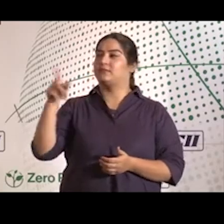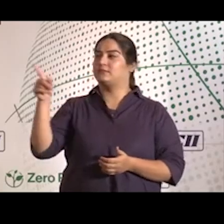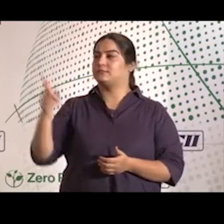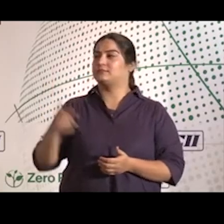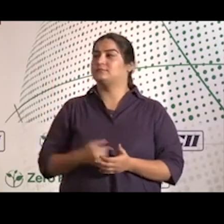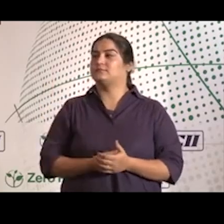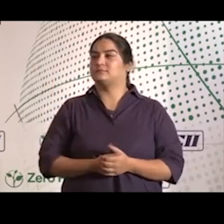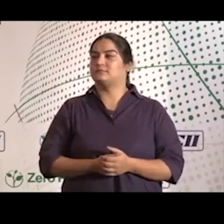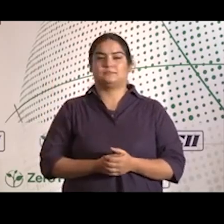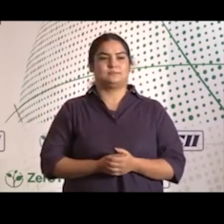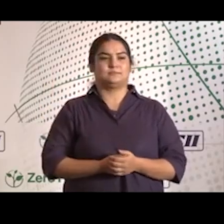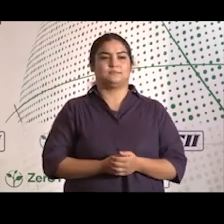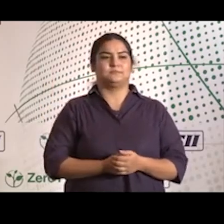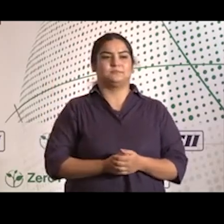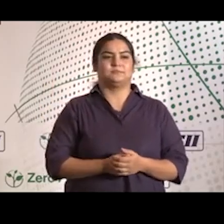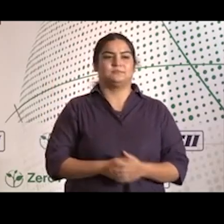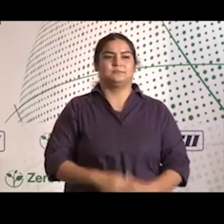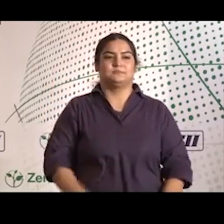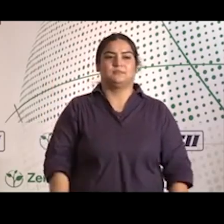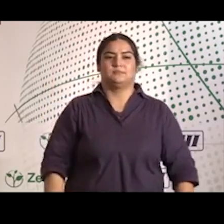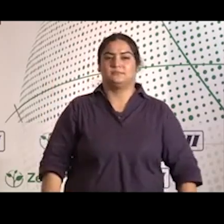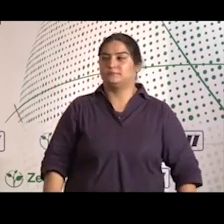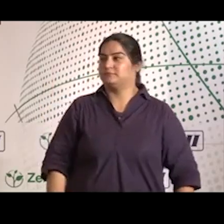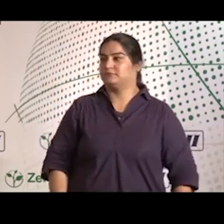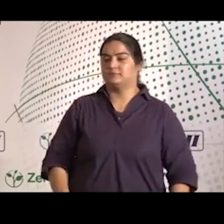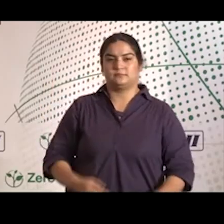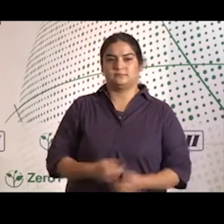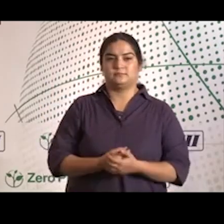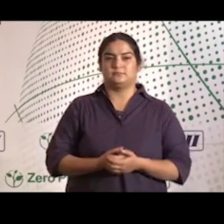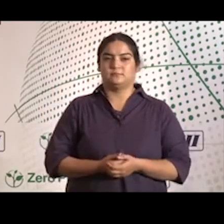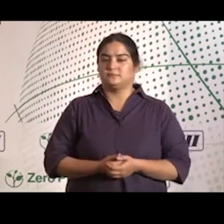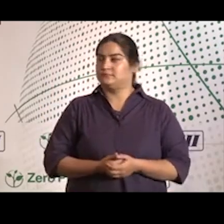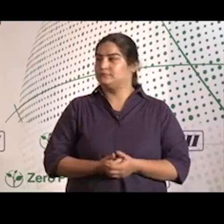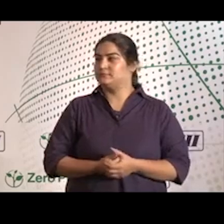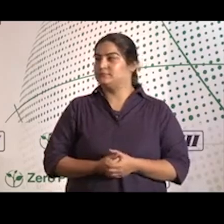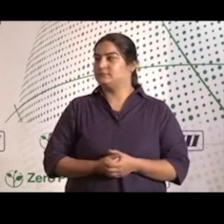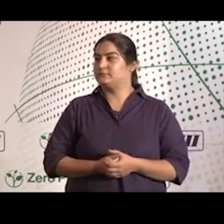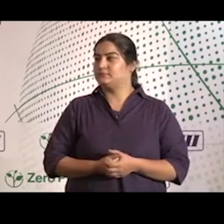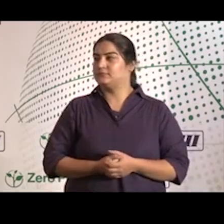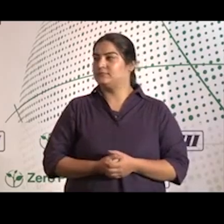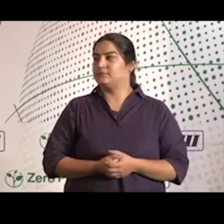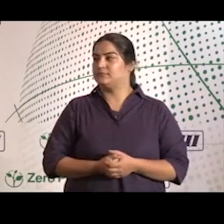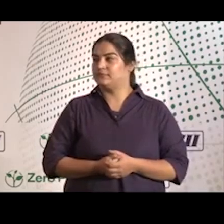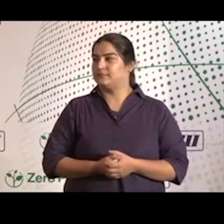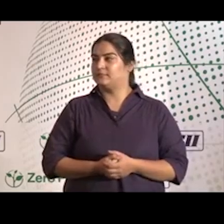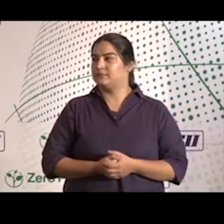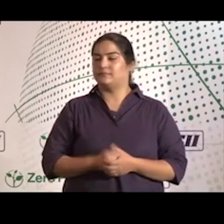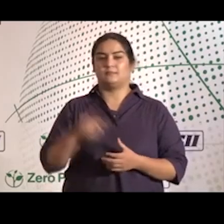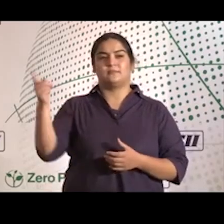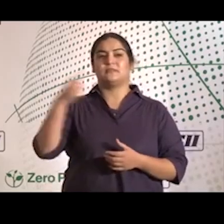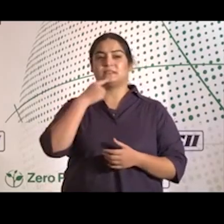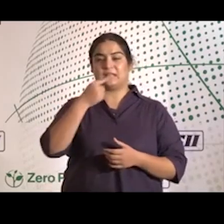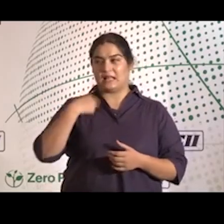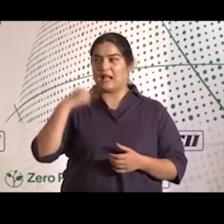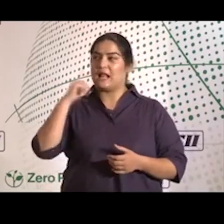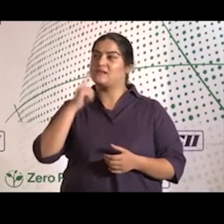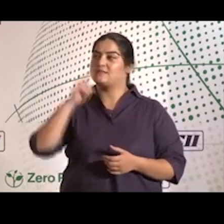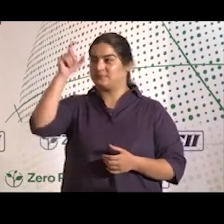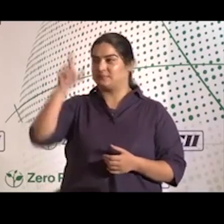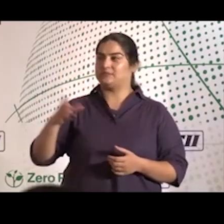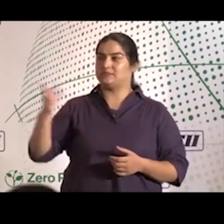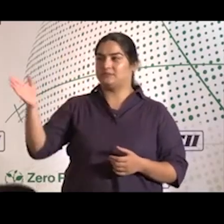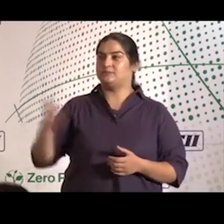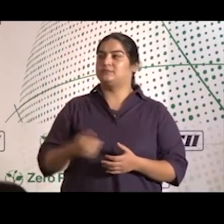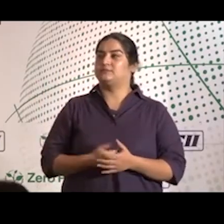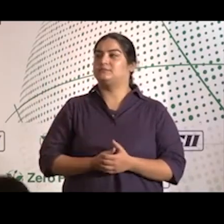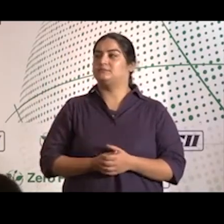in Rwanda that